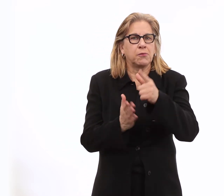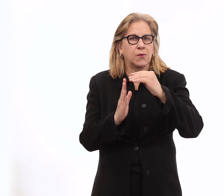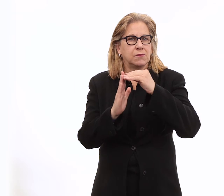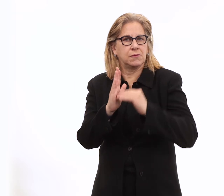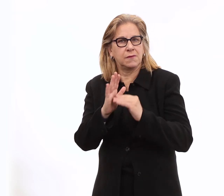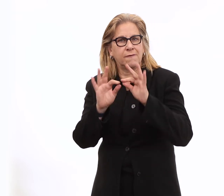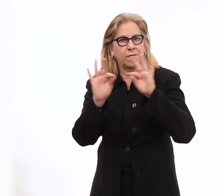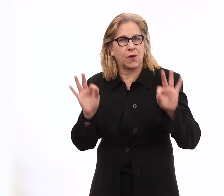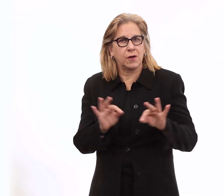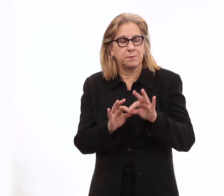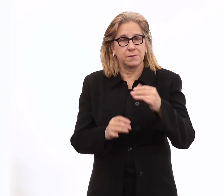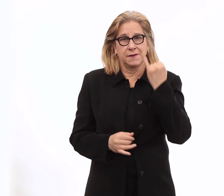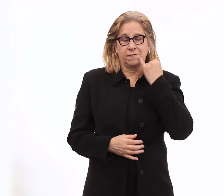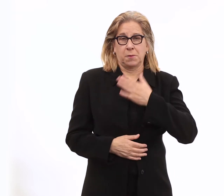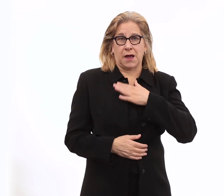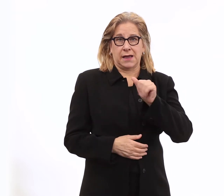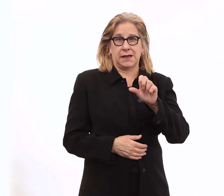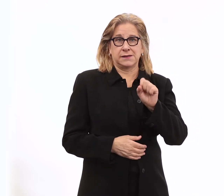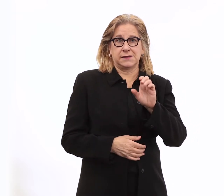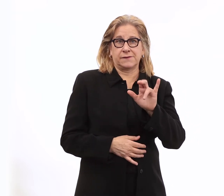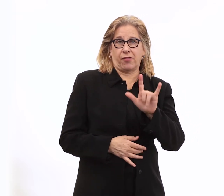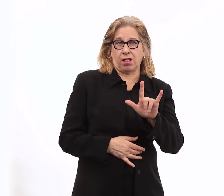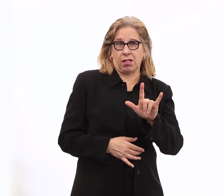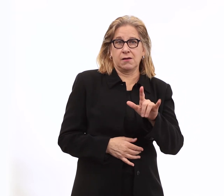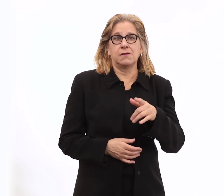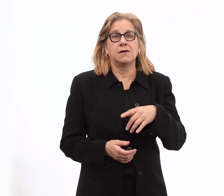If your case is a civil case and you are not already represented